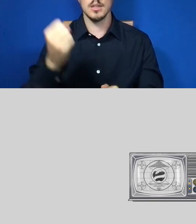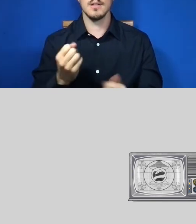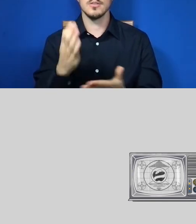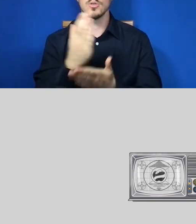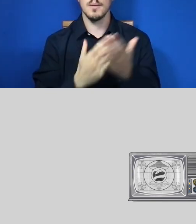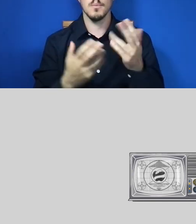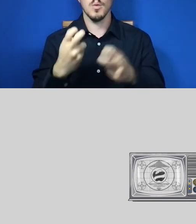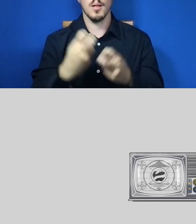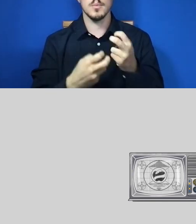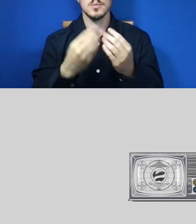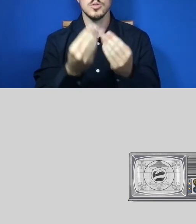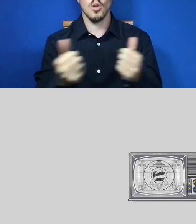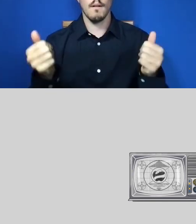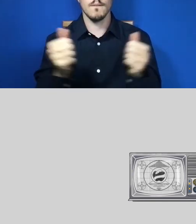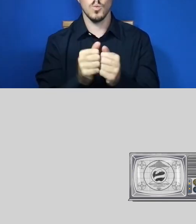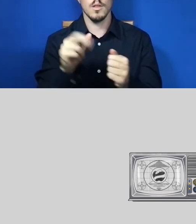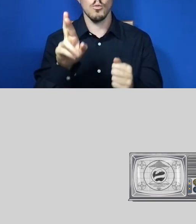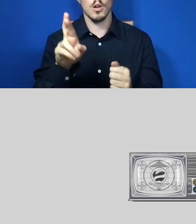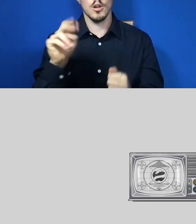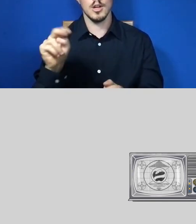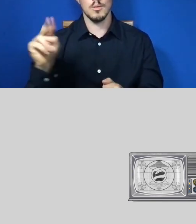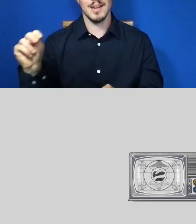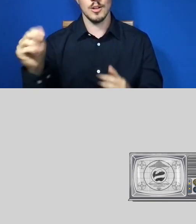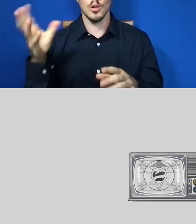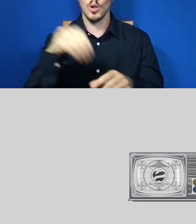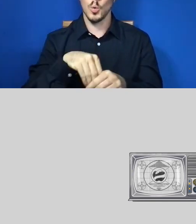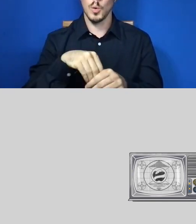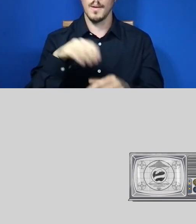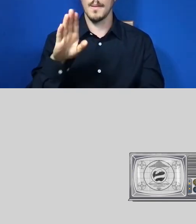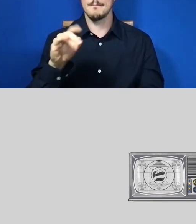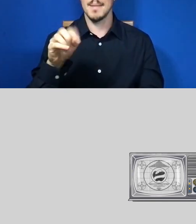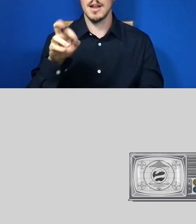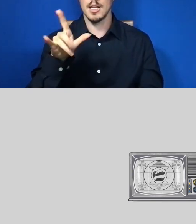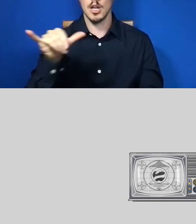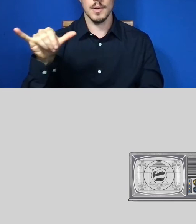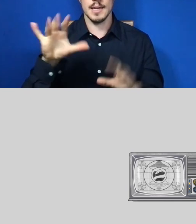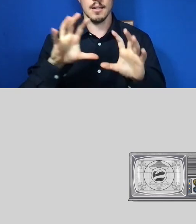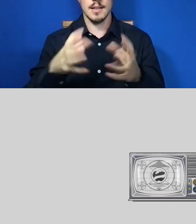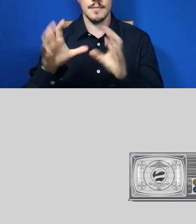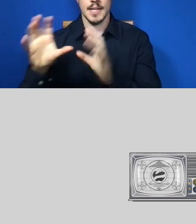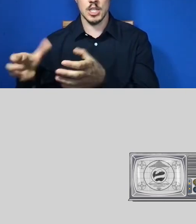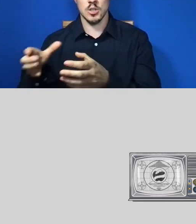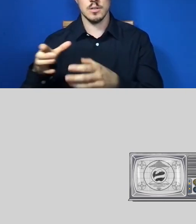Some problems that can be solved with recurrent neural networks include binary classifications.